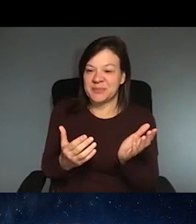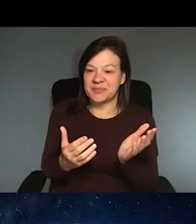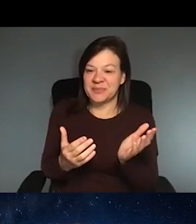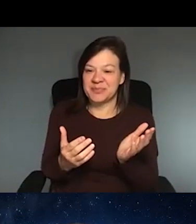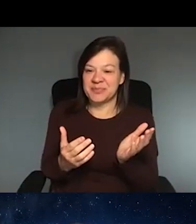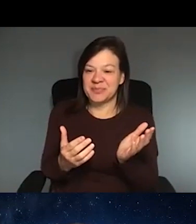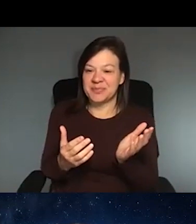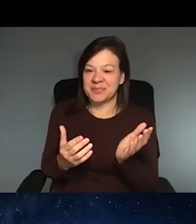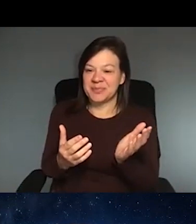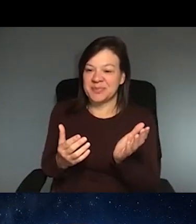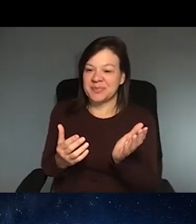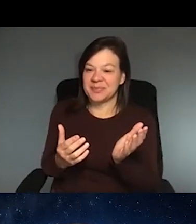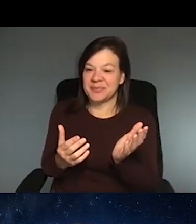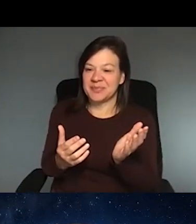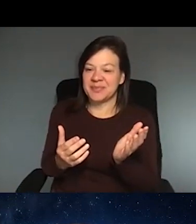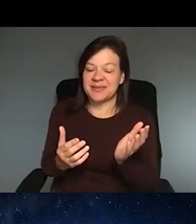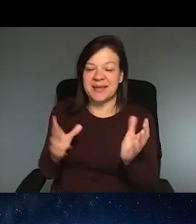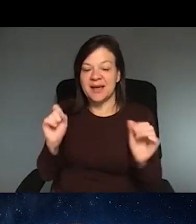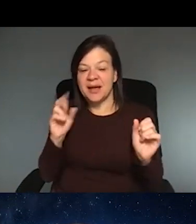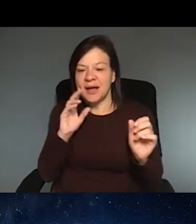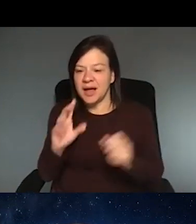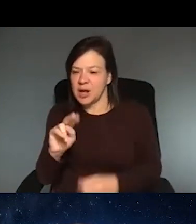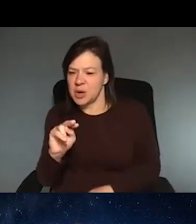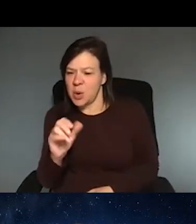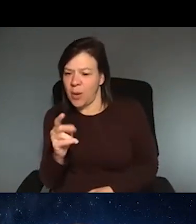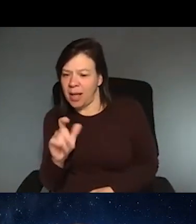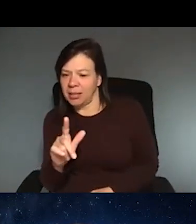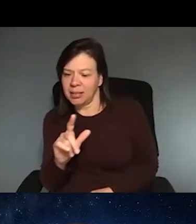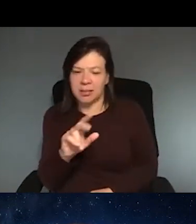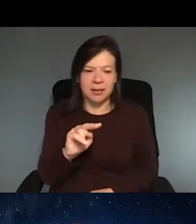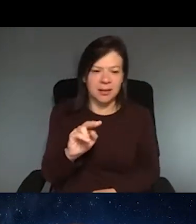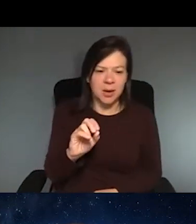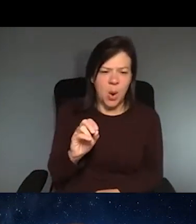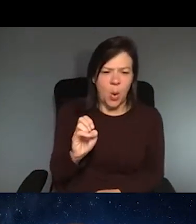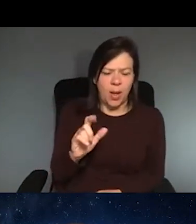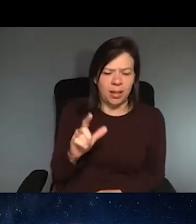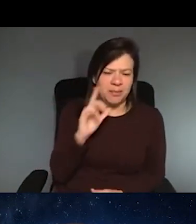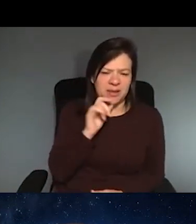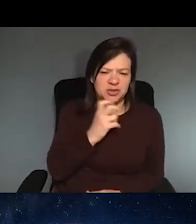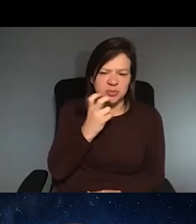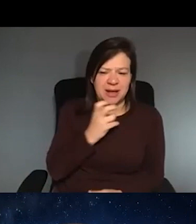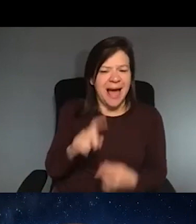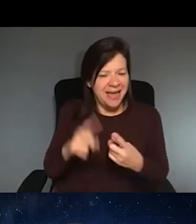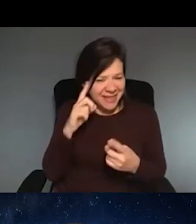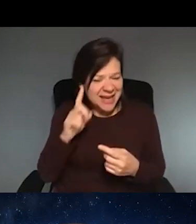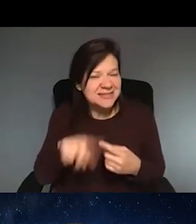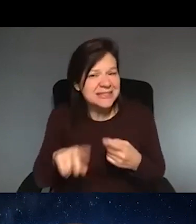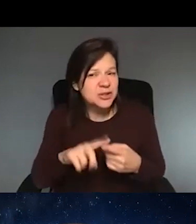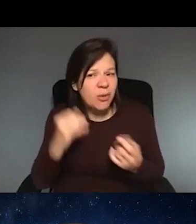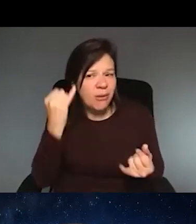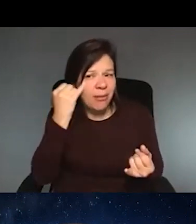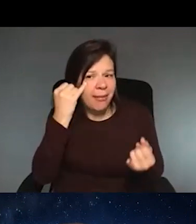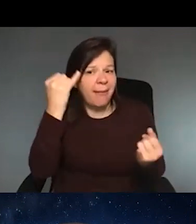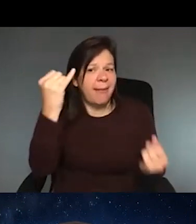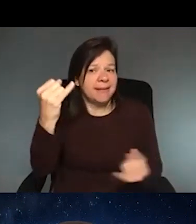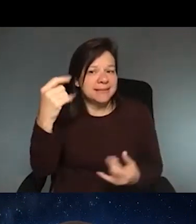ALSO, EITHER NOEL, I THINK I HAVE SEEN YOU ON THE IDEAS